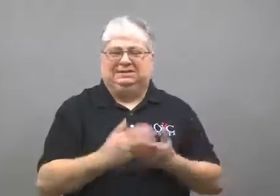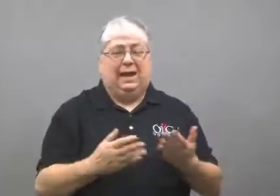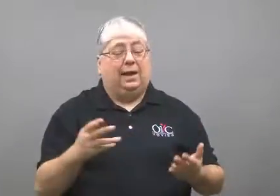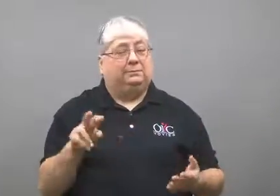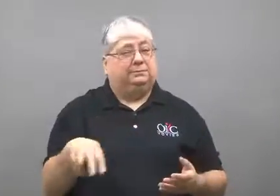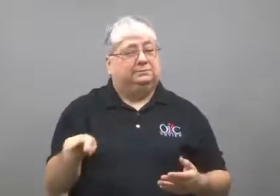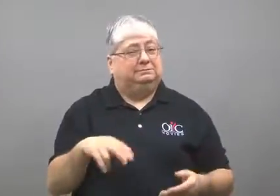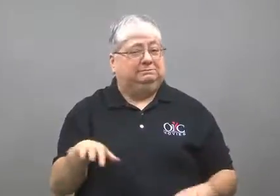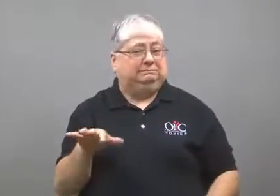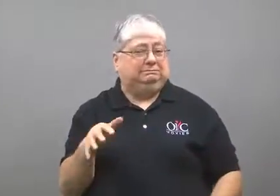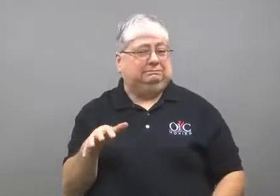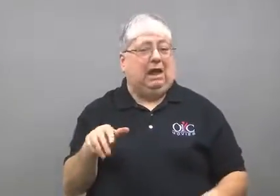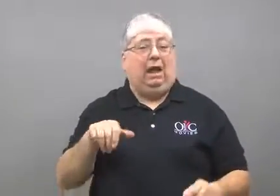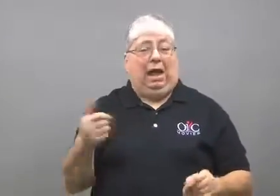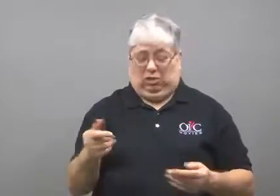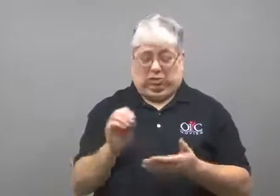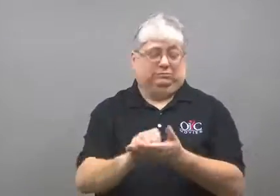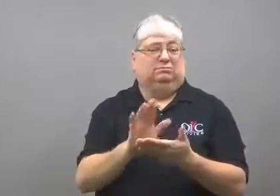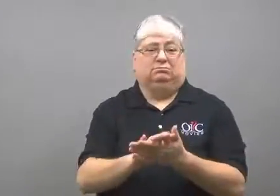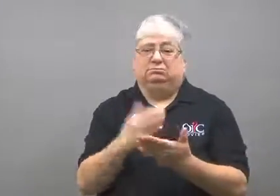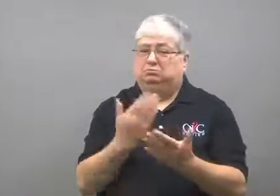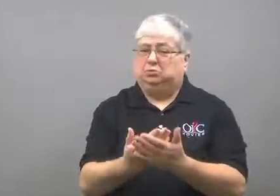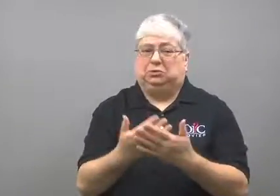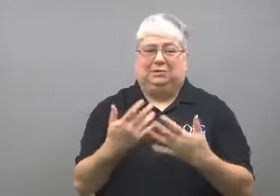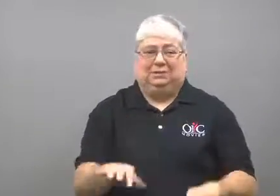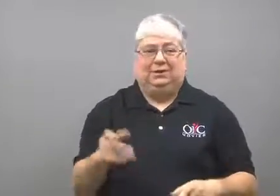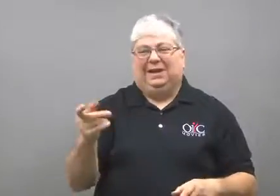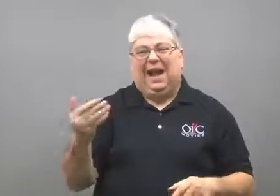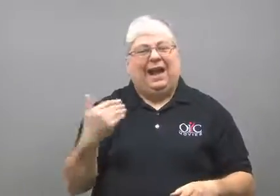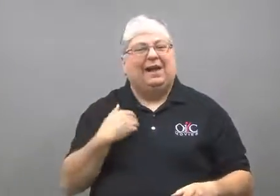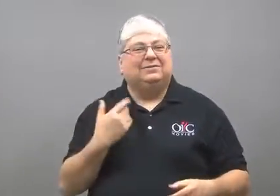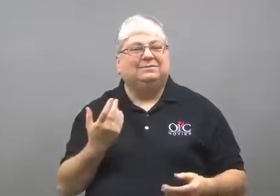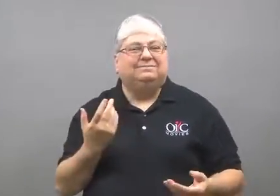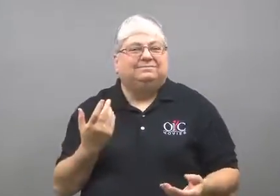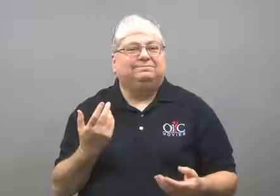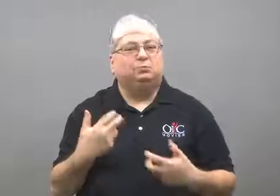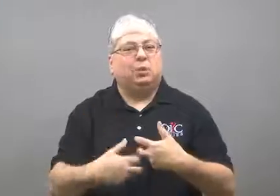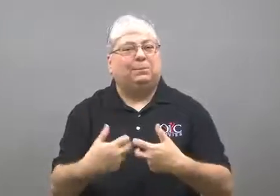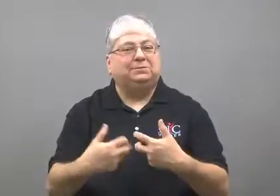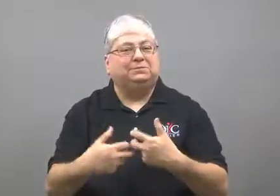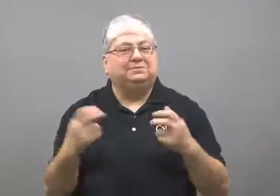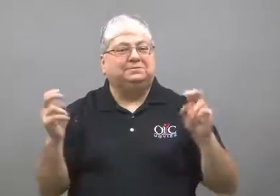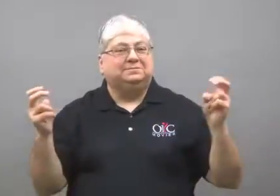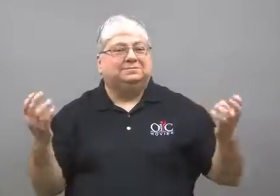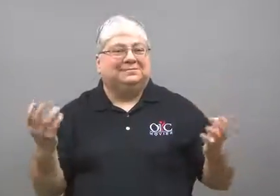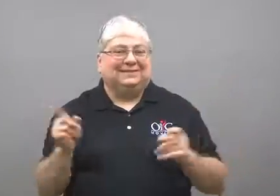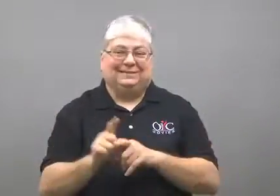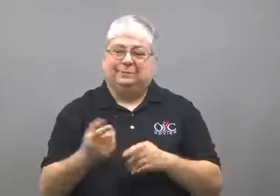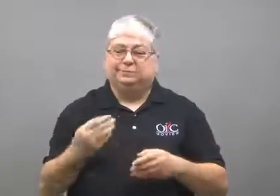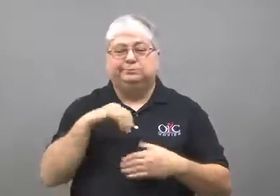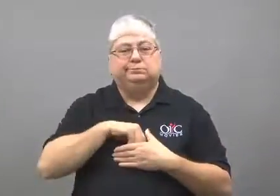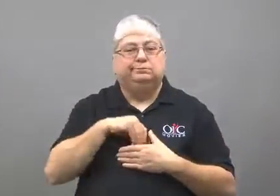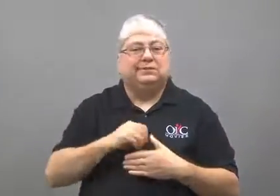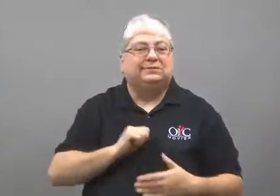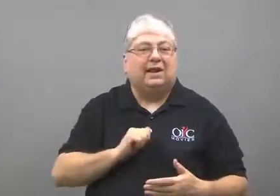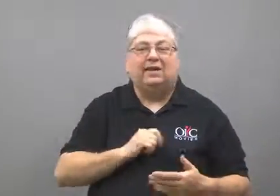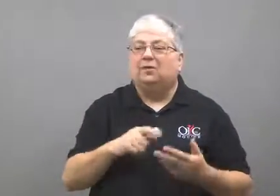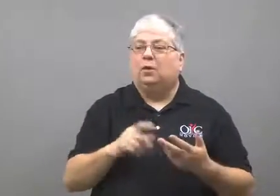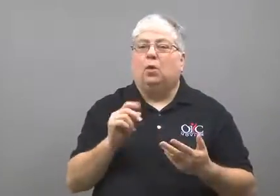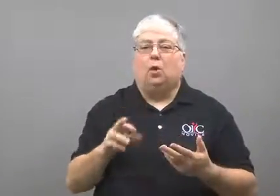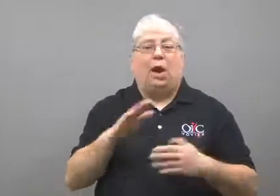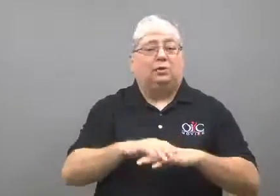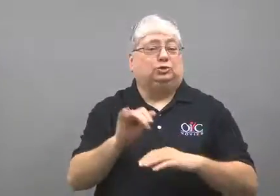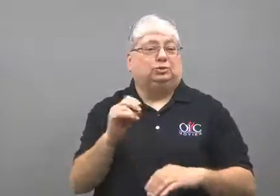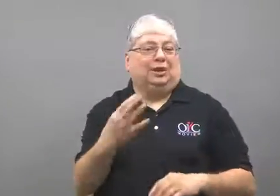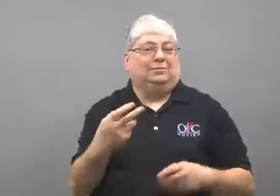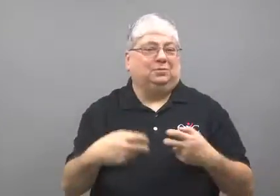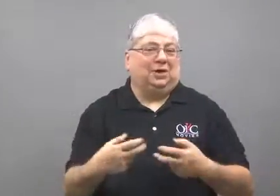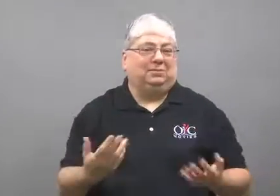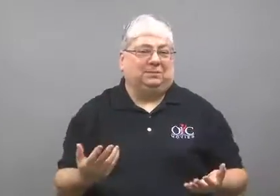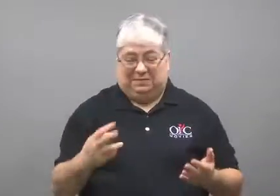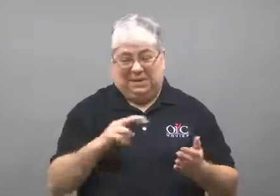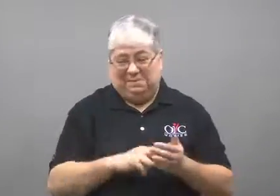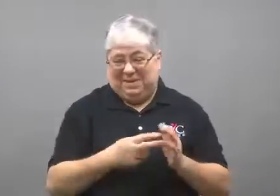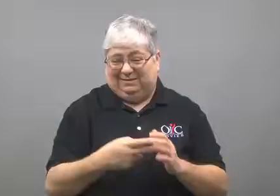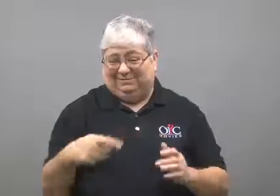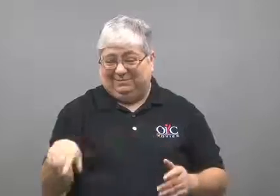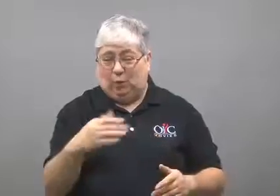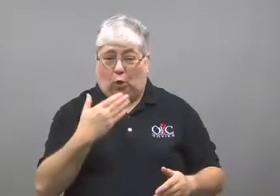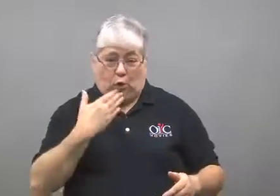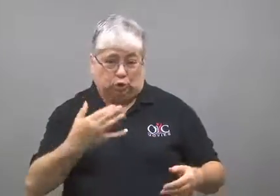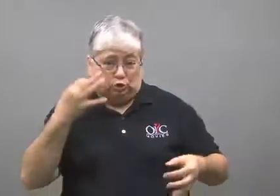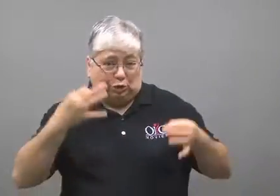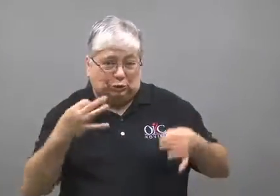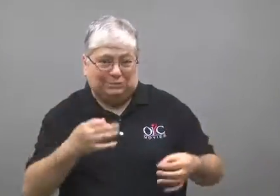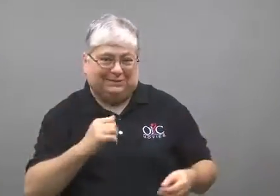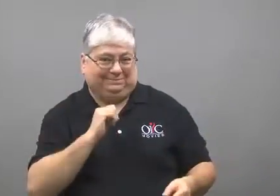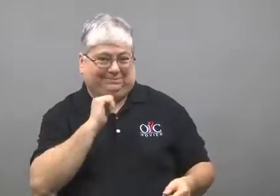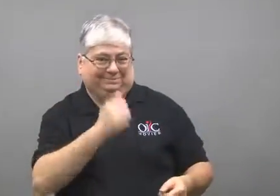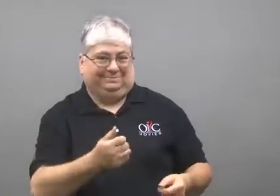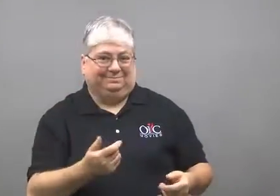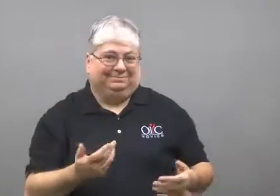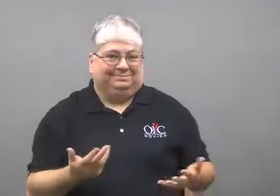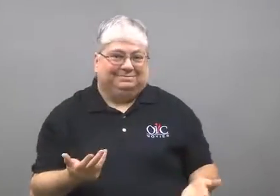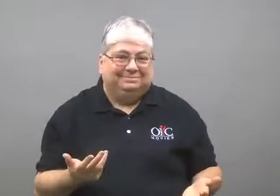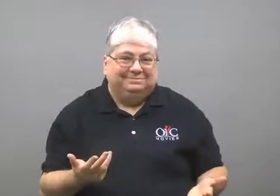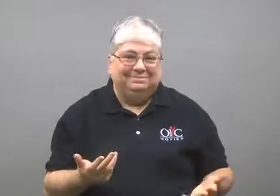had suspected or proven personal and workplace issues.